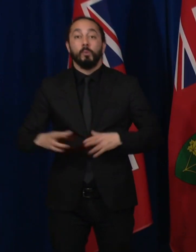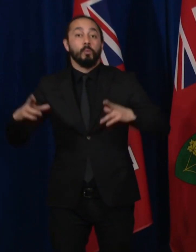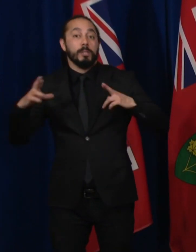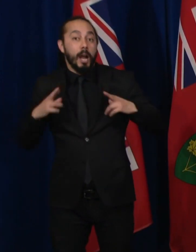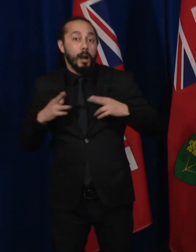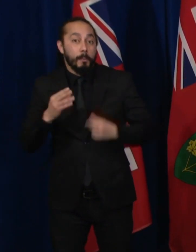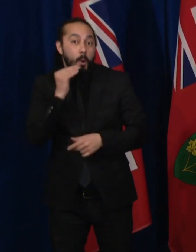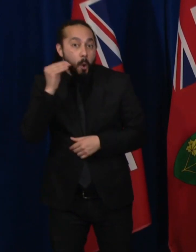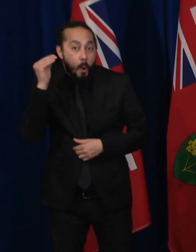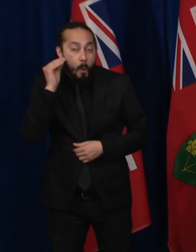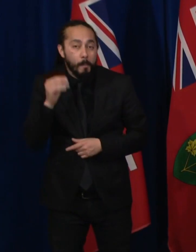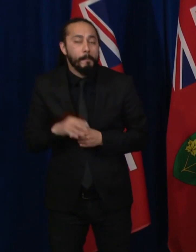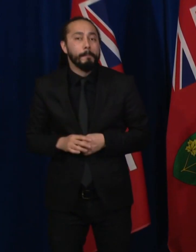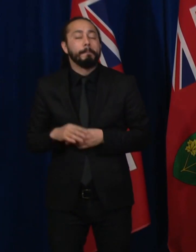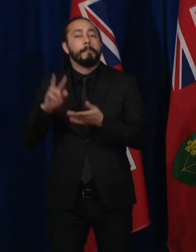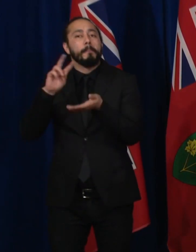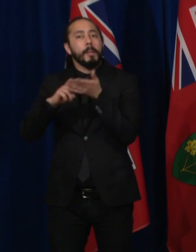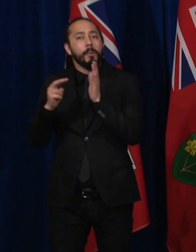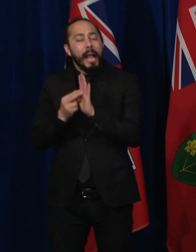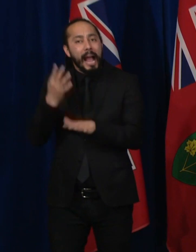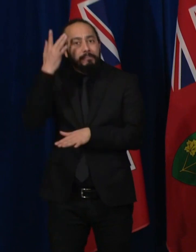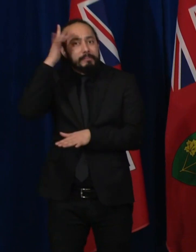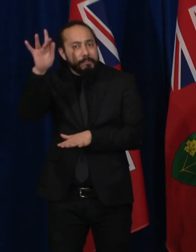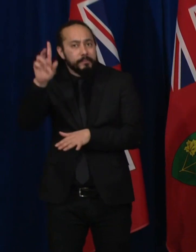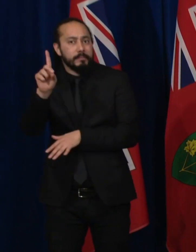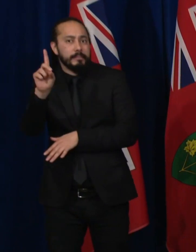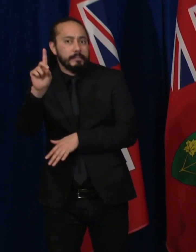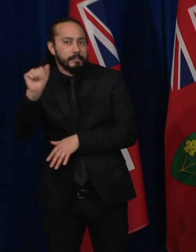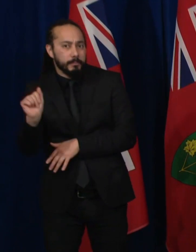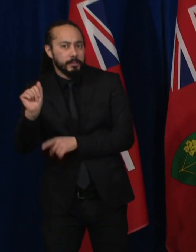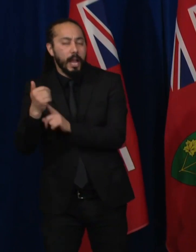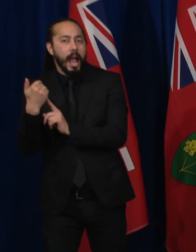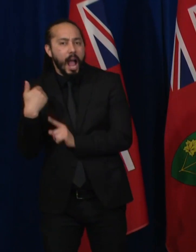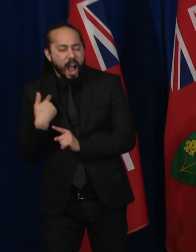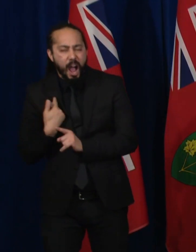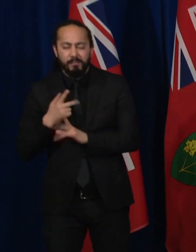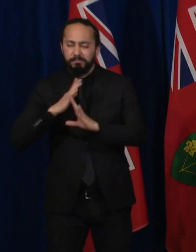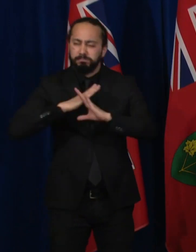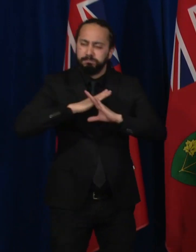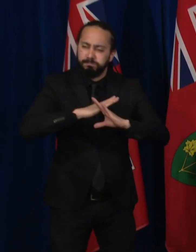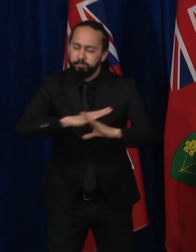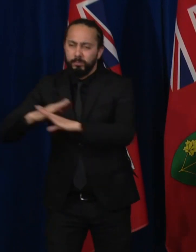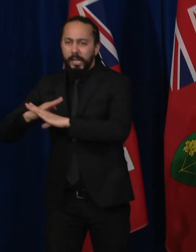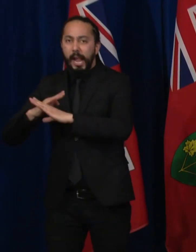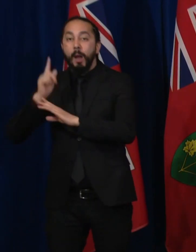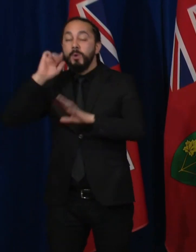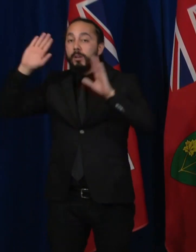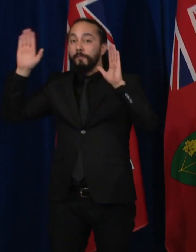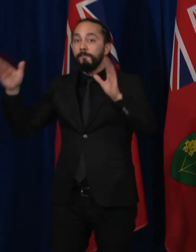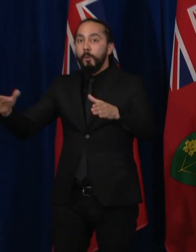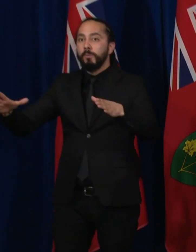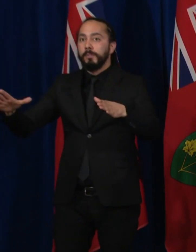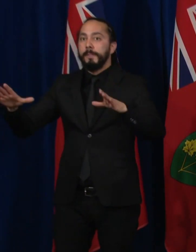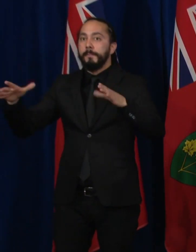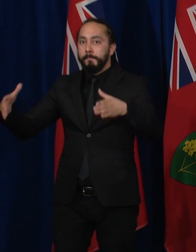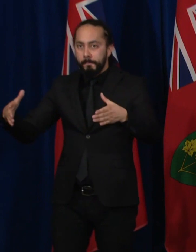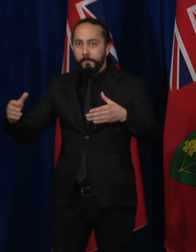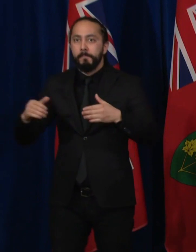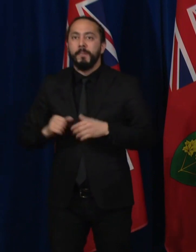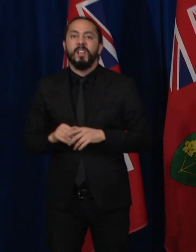homes. People who have intellectual disabilities who live in a group home need to be protected. We need to put a focus on that.